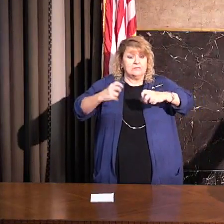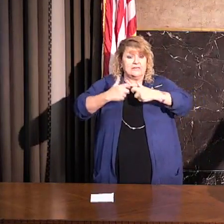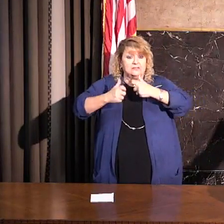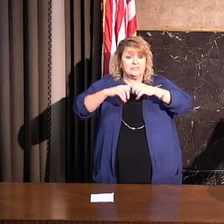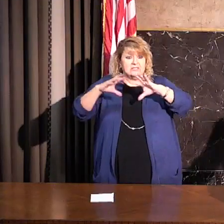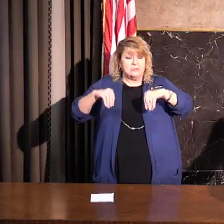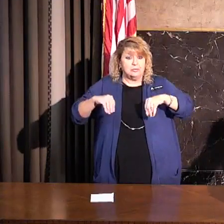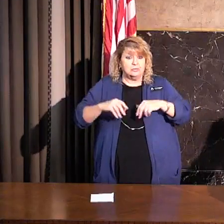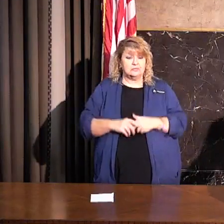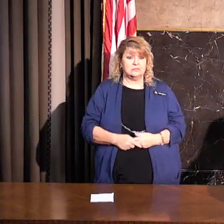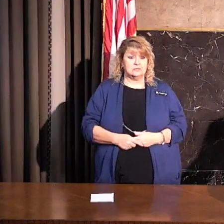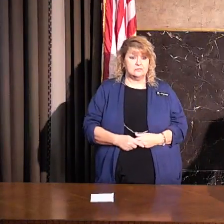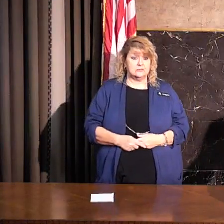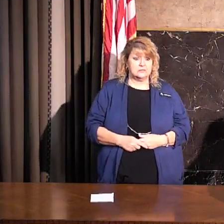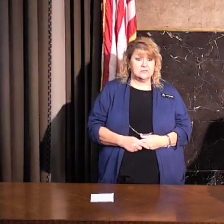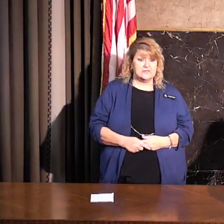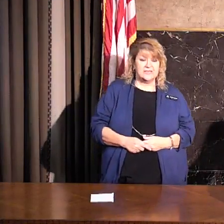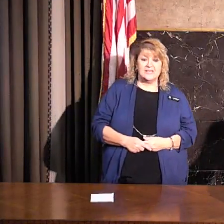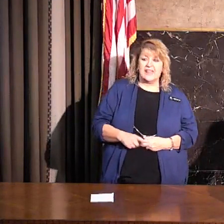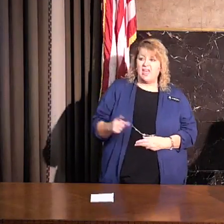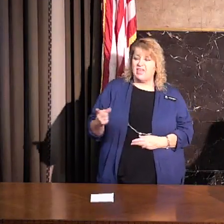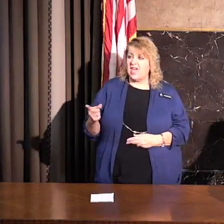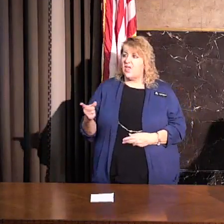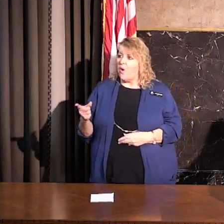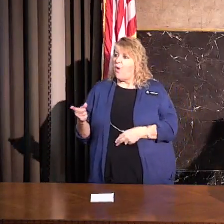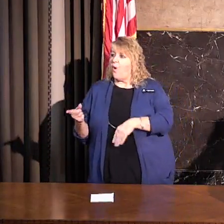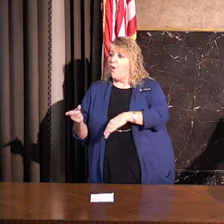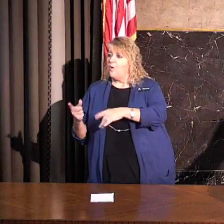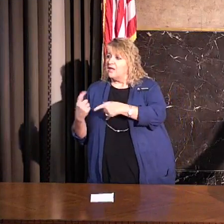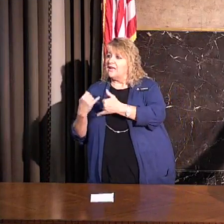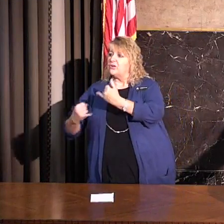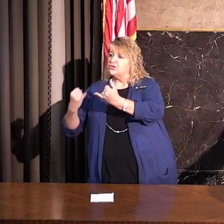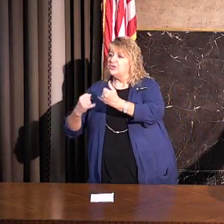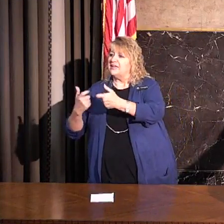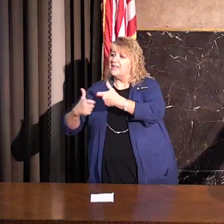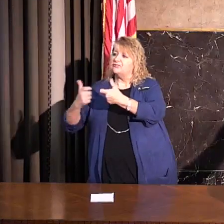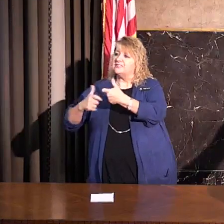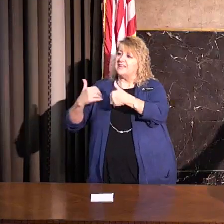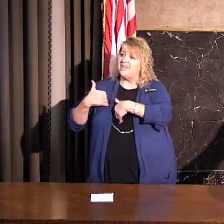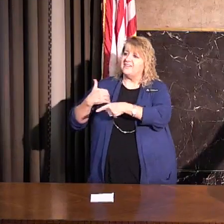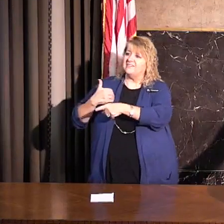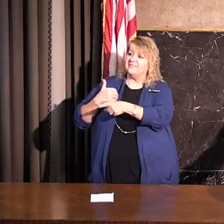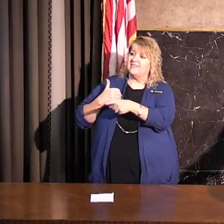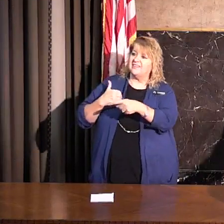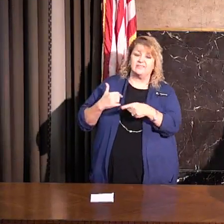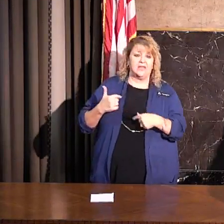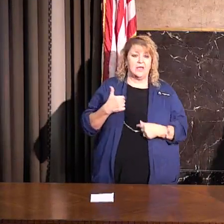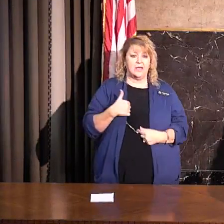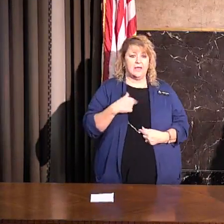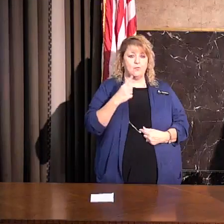not any better if you're one of those 8000 we fully acknowledge